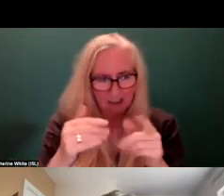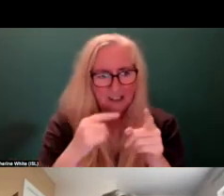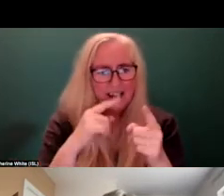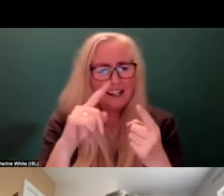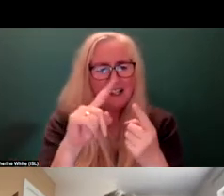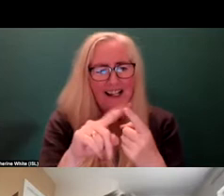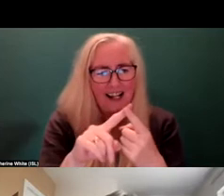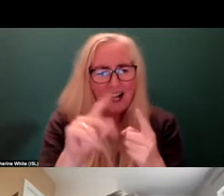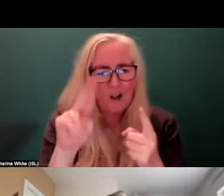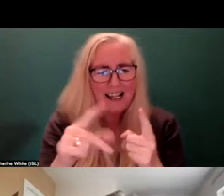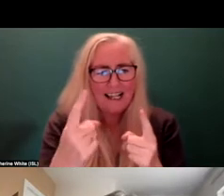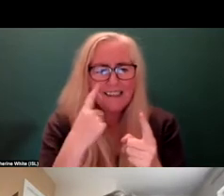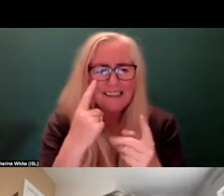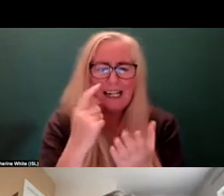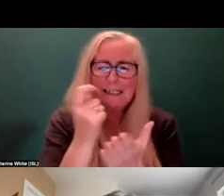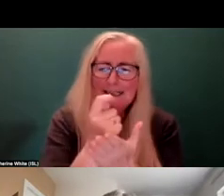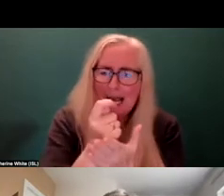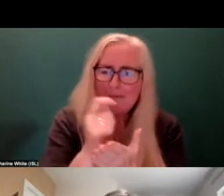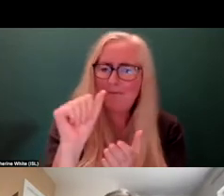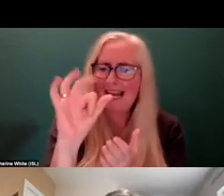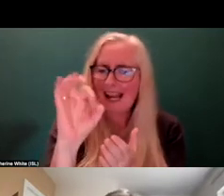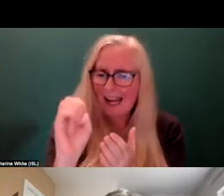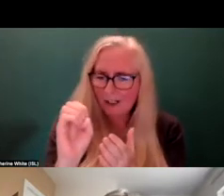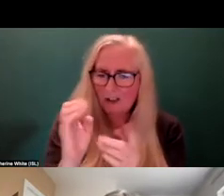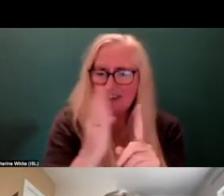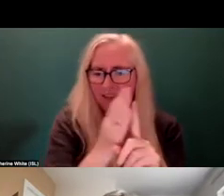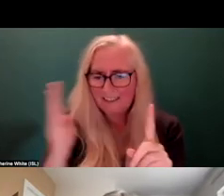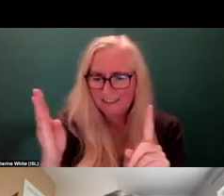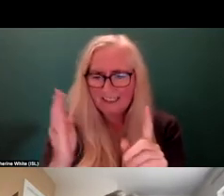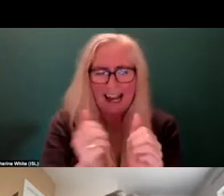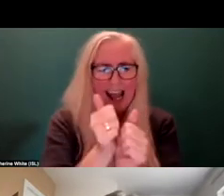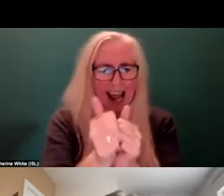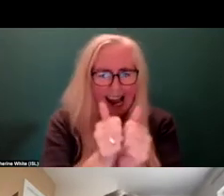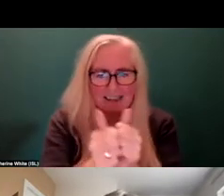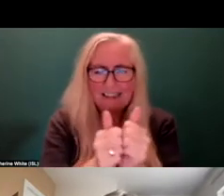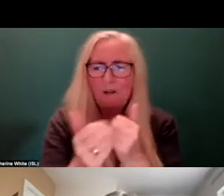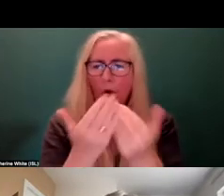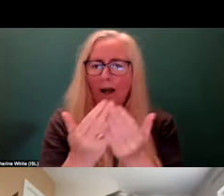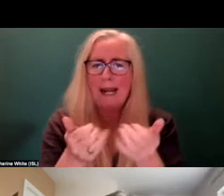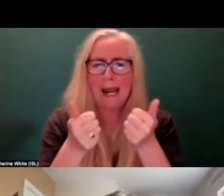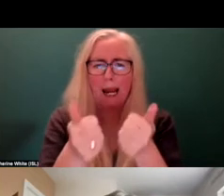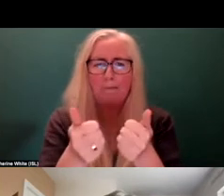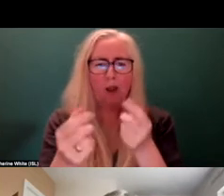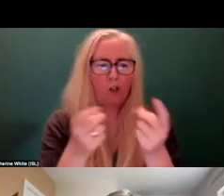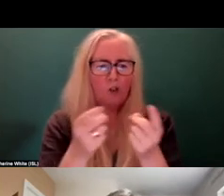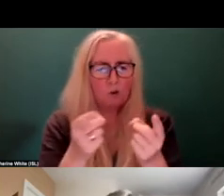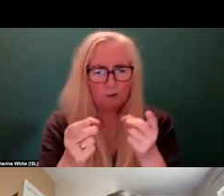front of us, the X axis is the time or our ageing period, and the Y axis is our physical capability.